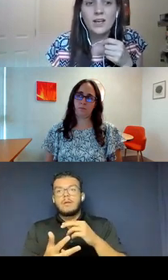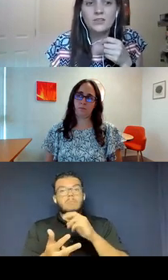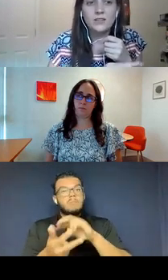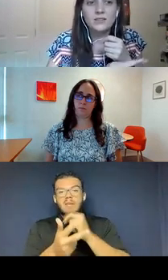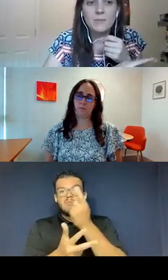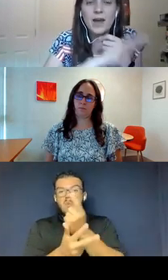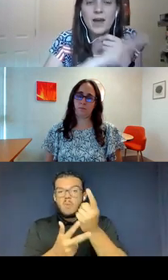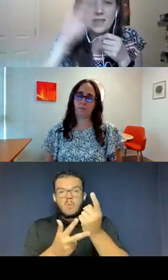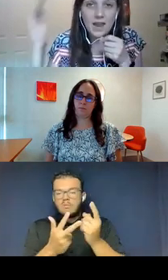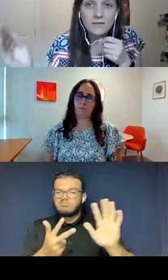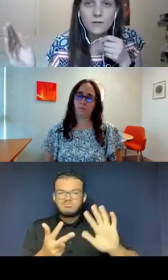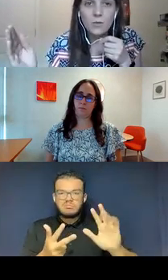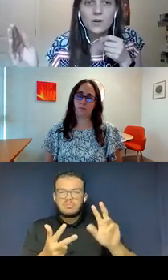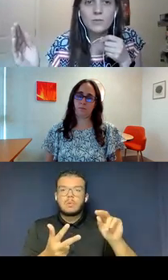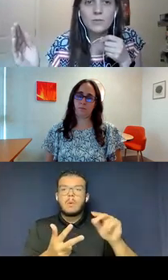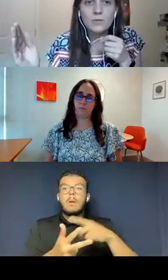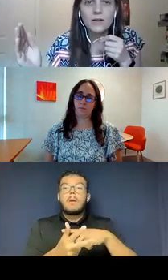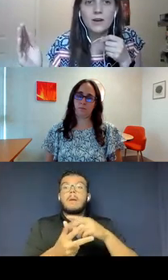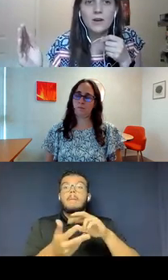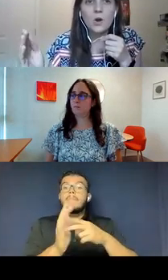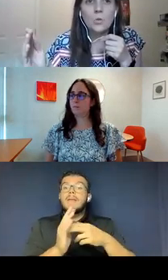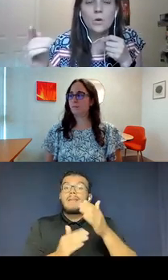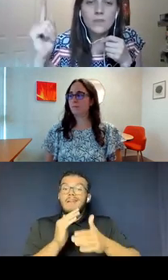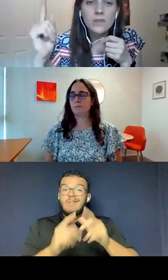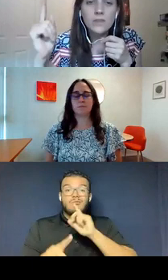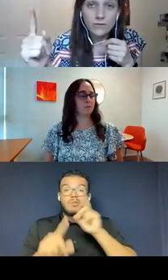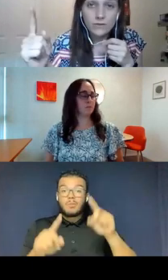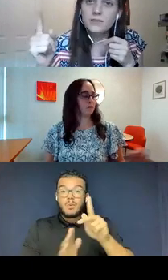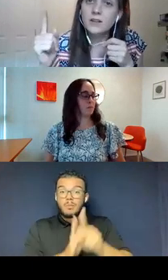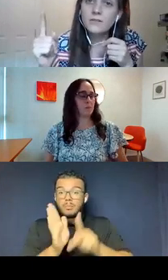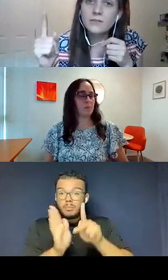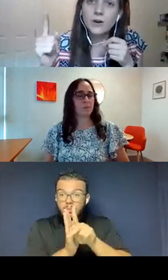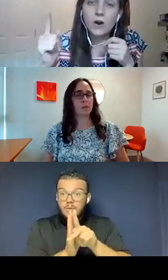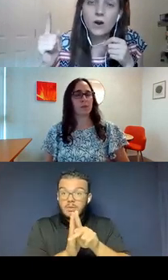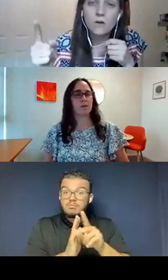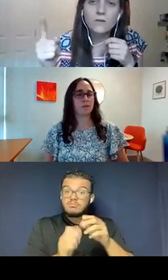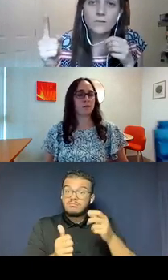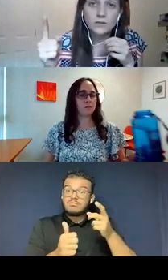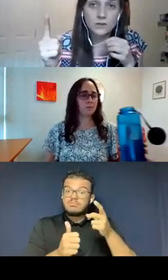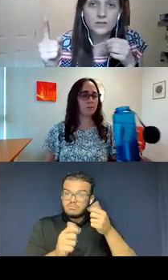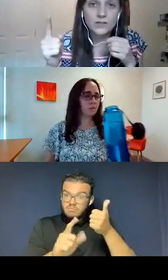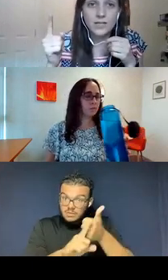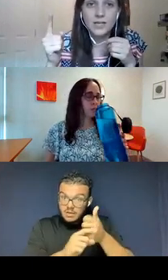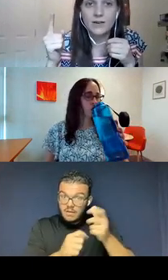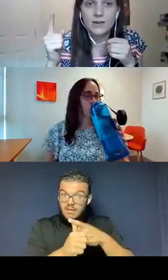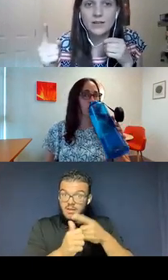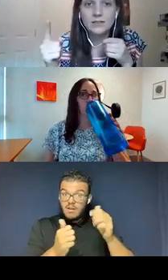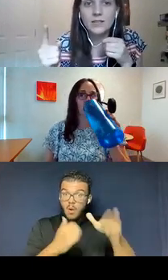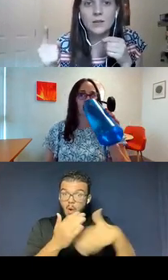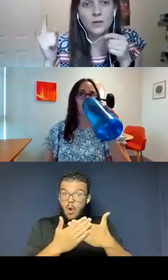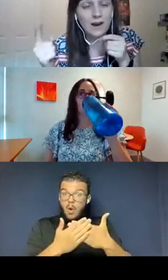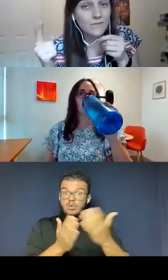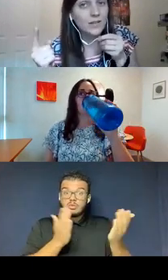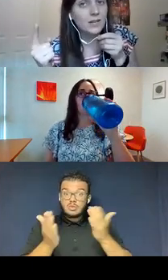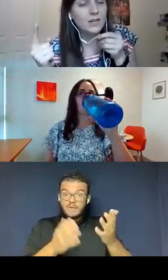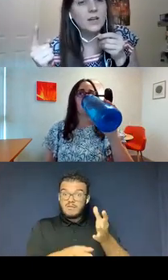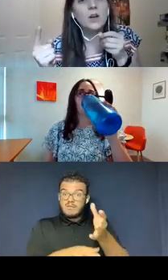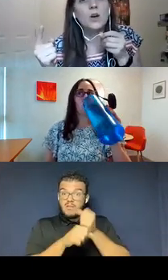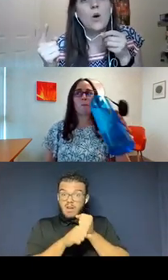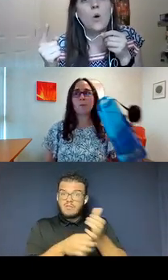It's just by the end of the reporting period, were they fully served for all of the services that they requested that were grant-funded?